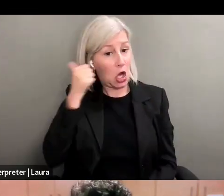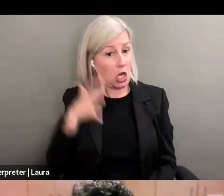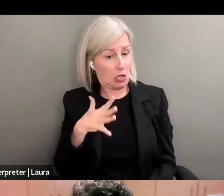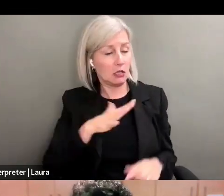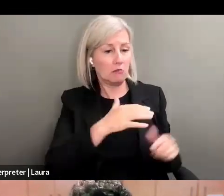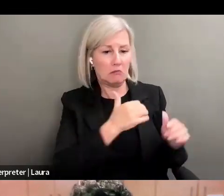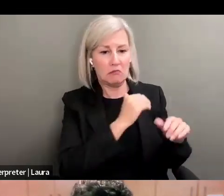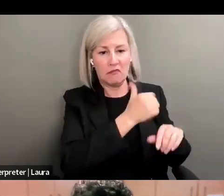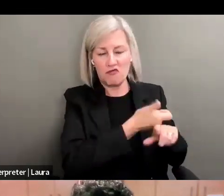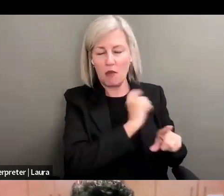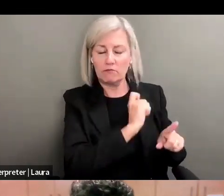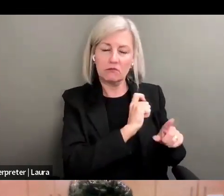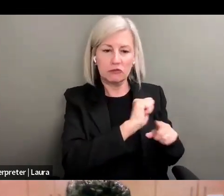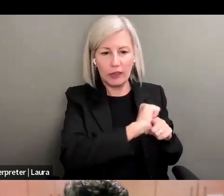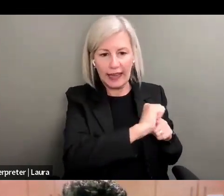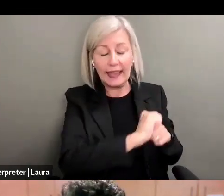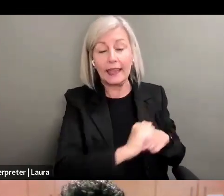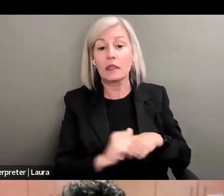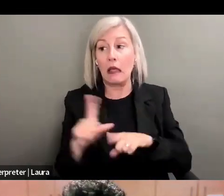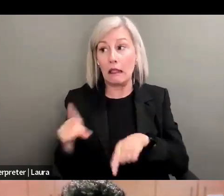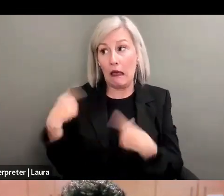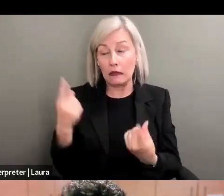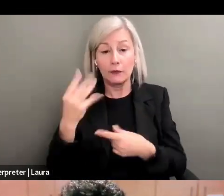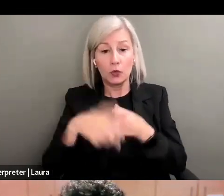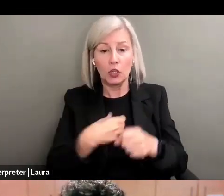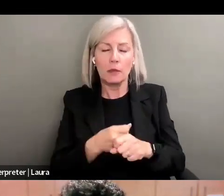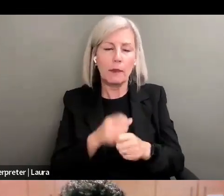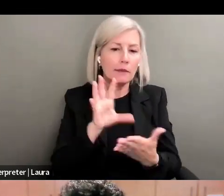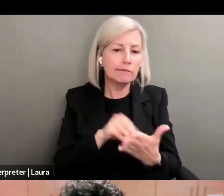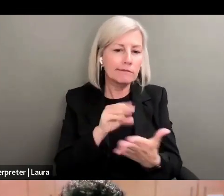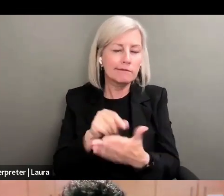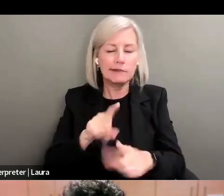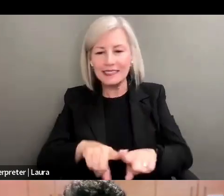a lot over the last few years about differences and and sort of